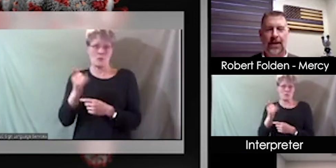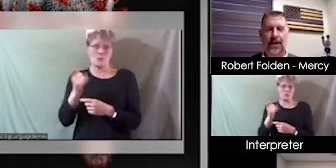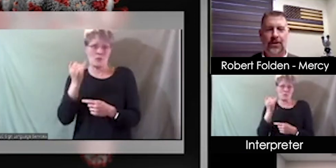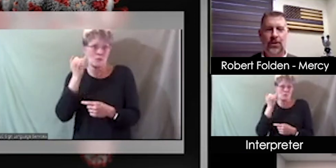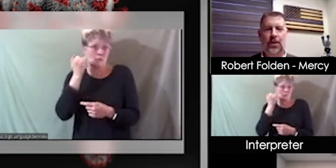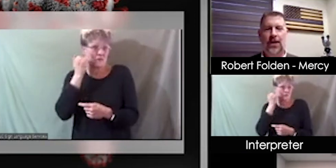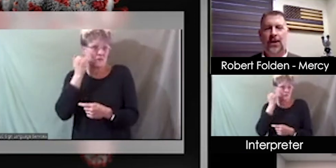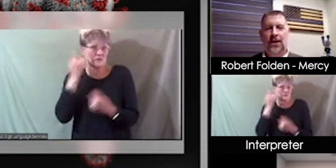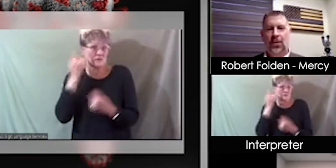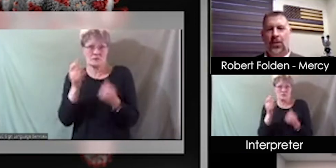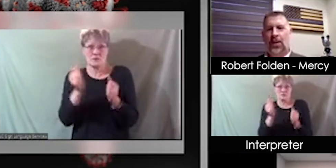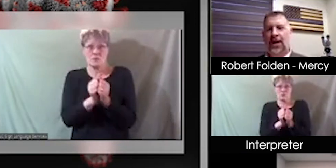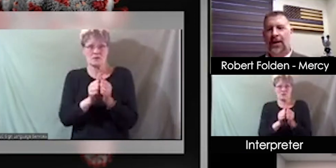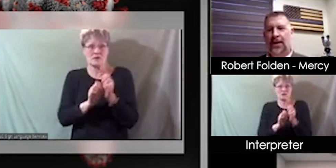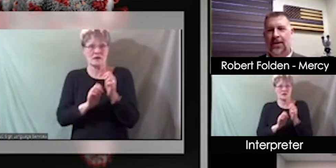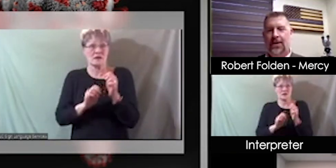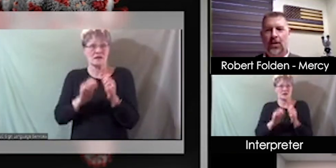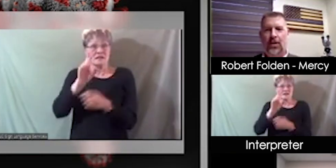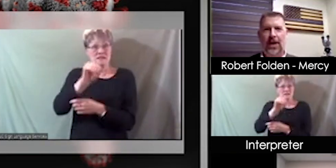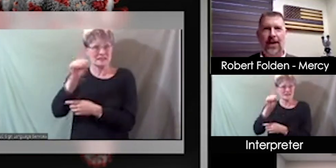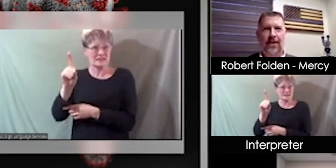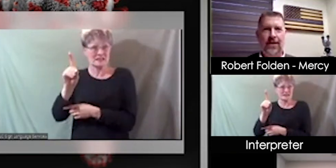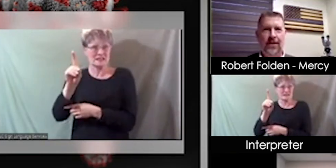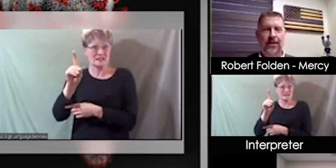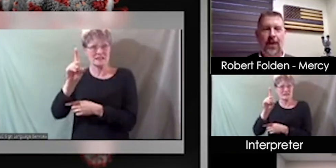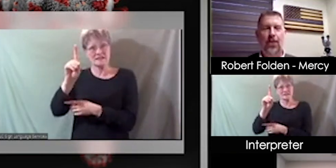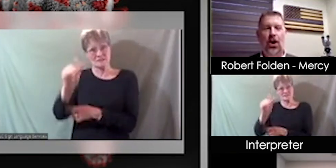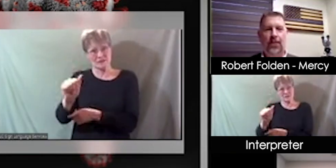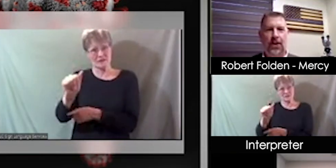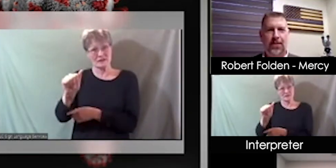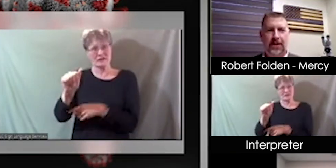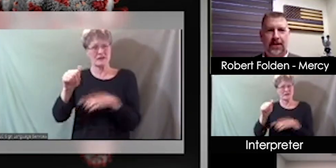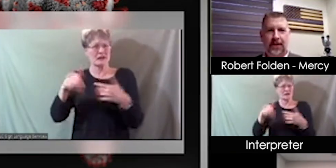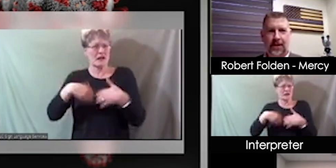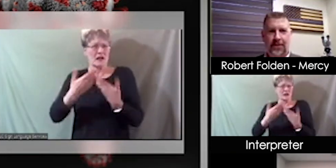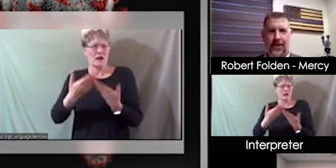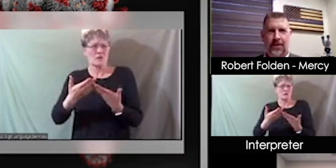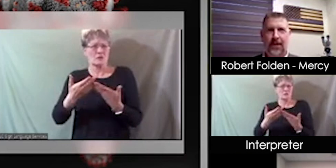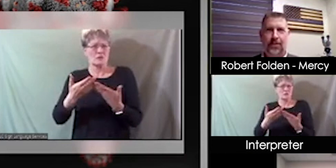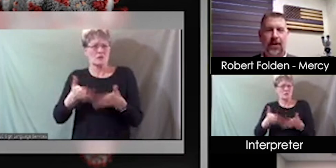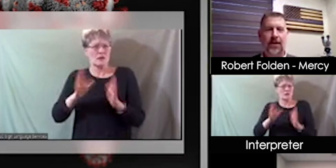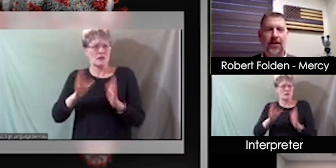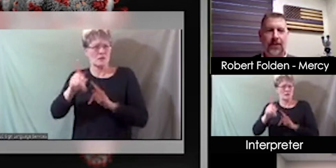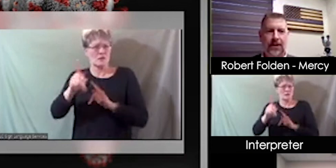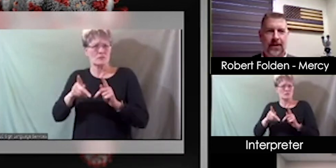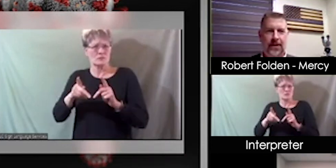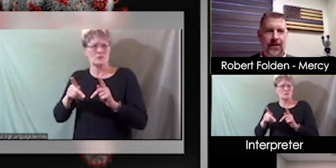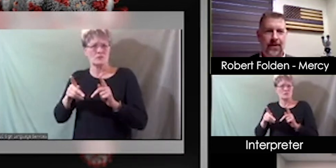Yes, so when when we have a a mom come in to deliver, clearly